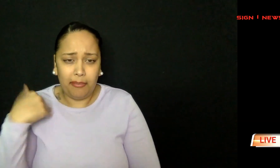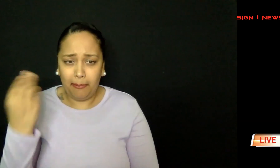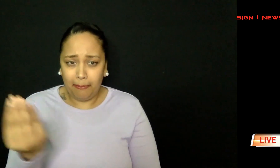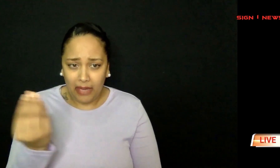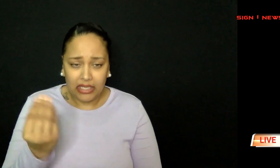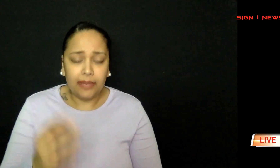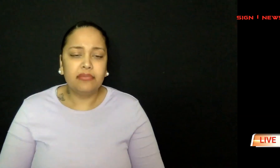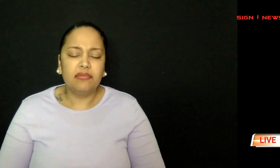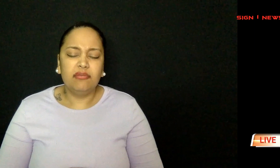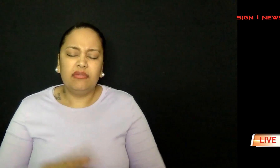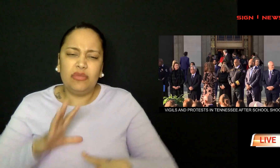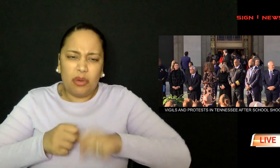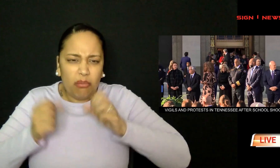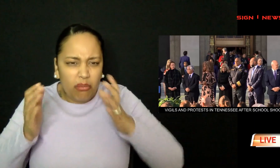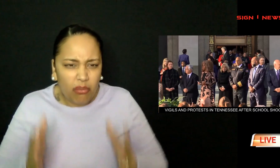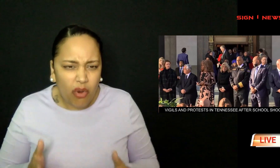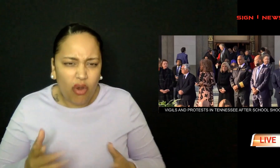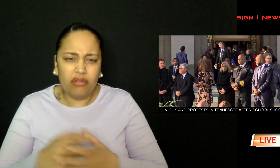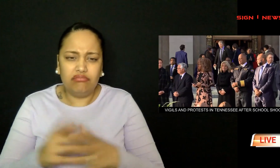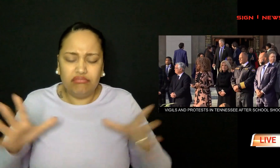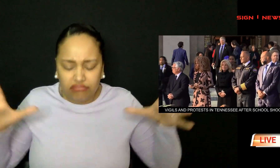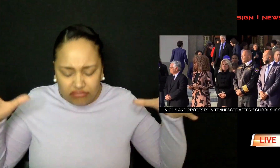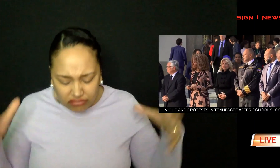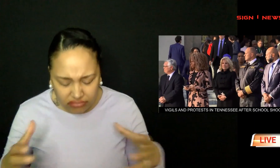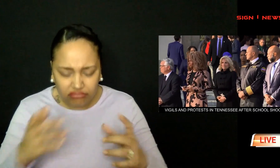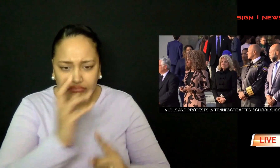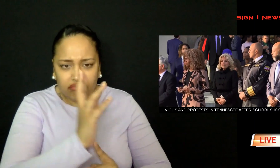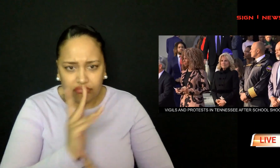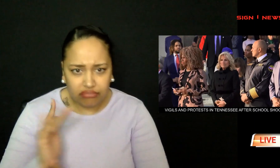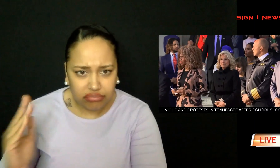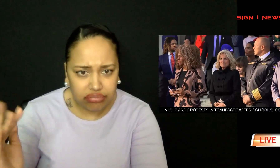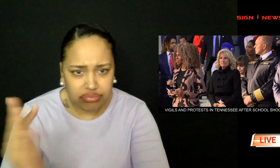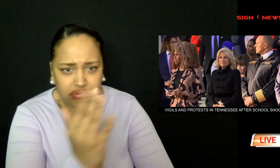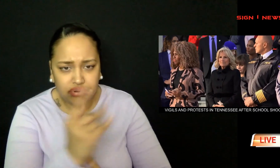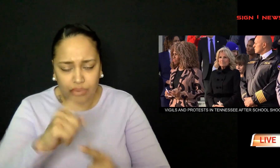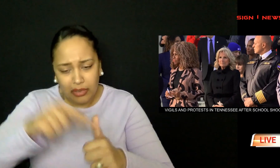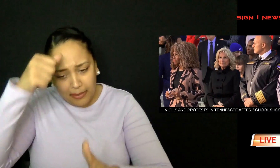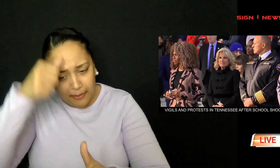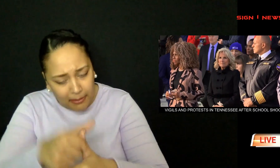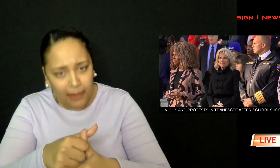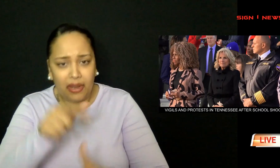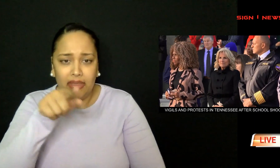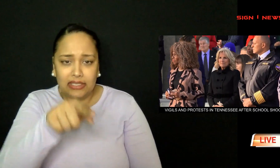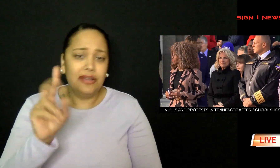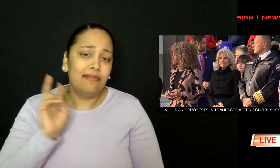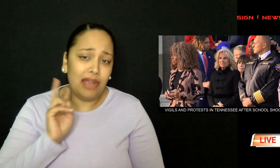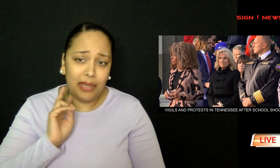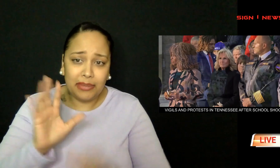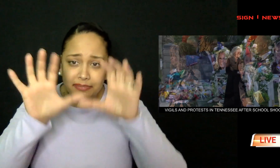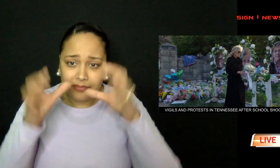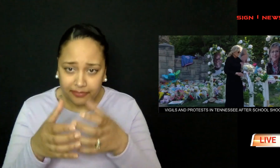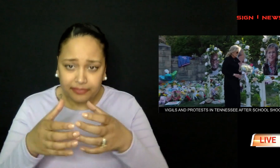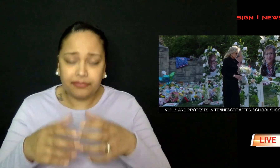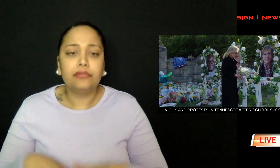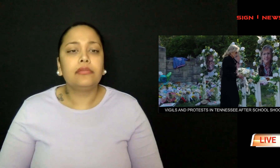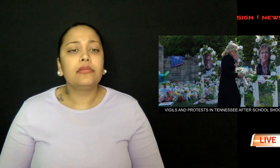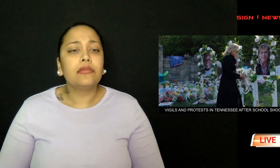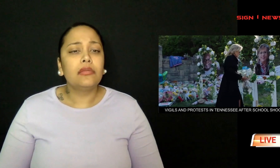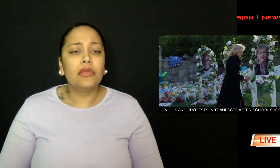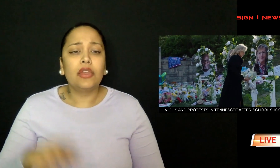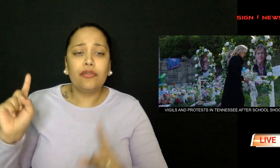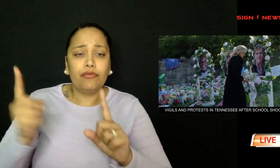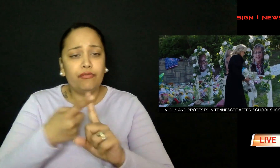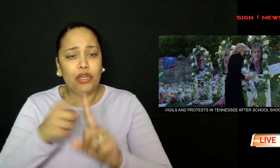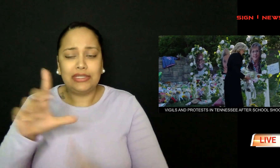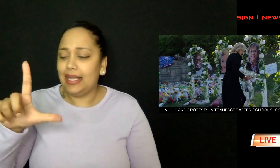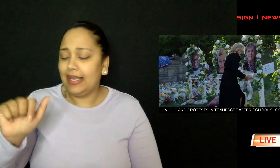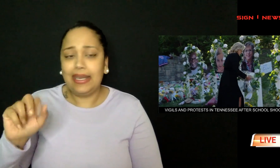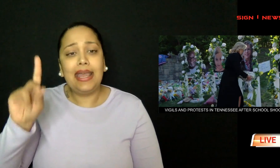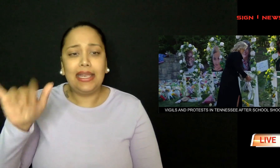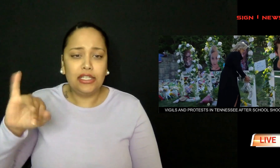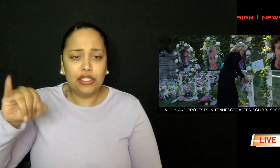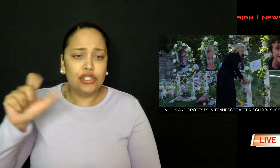at the Covenant school on Monday mourners gathered for a vigil to remember the victims